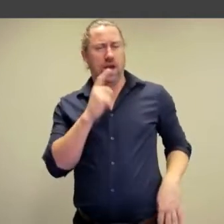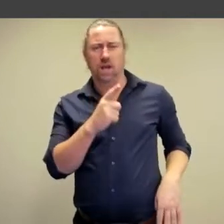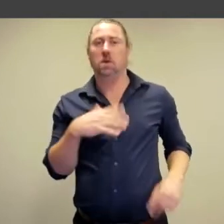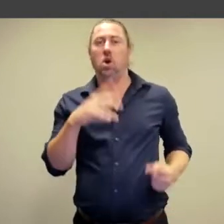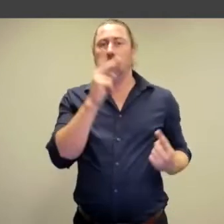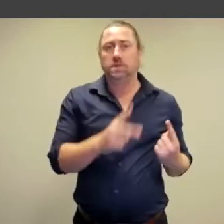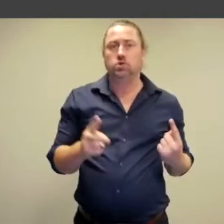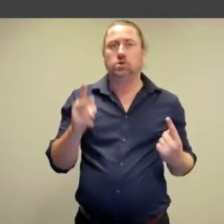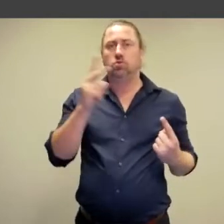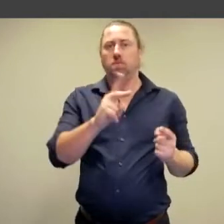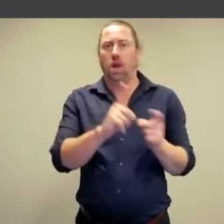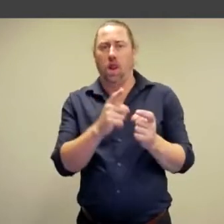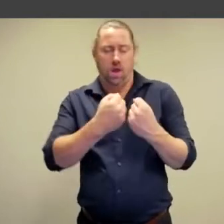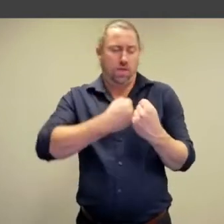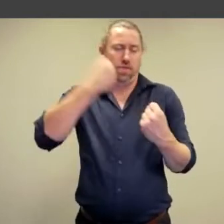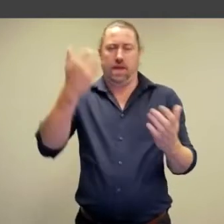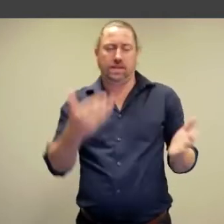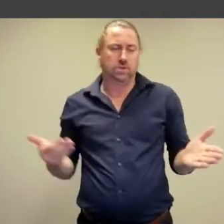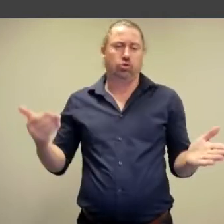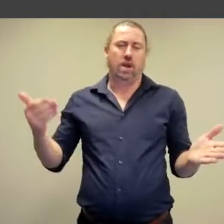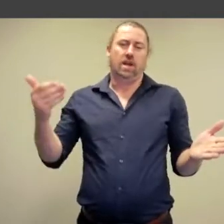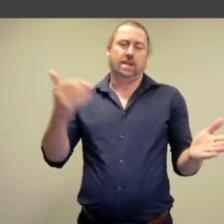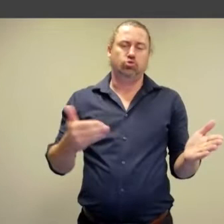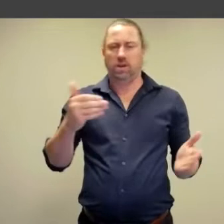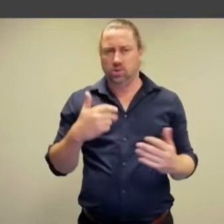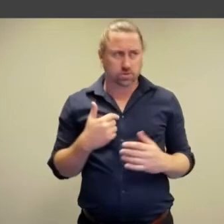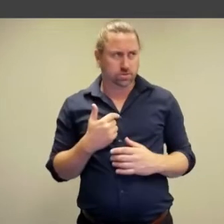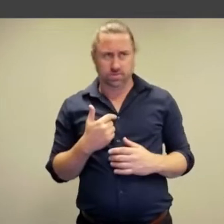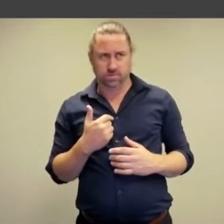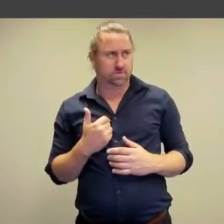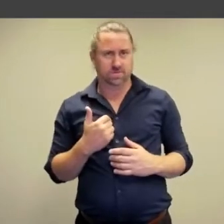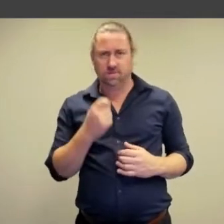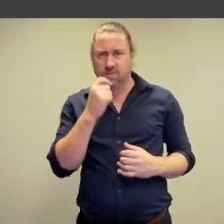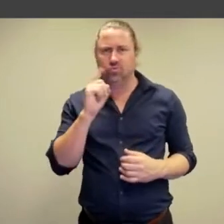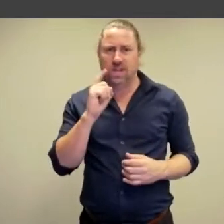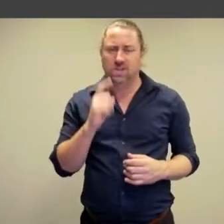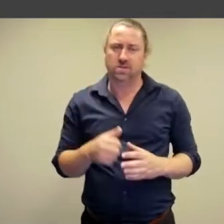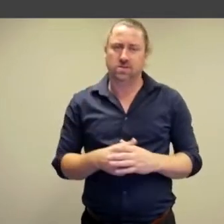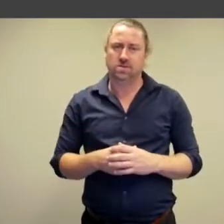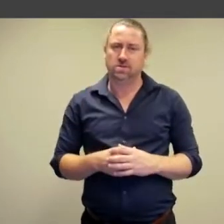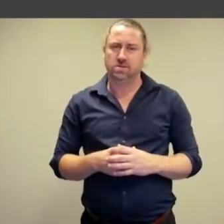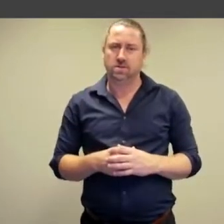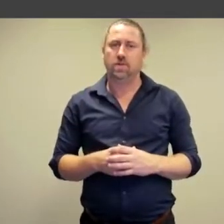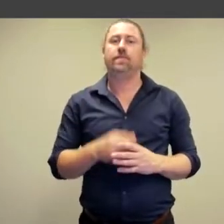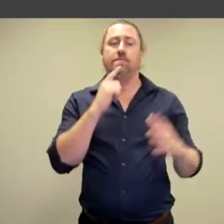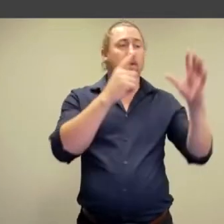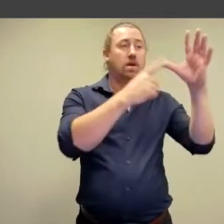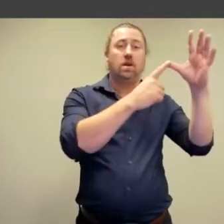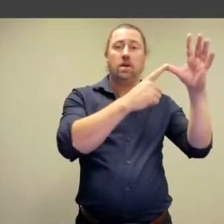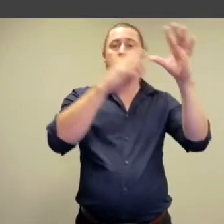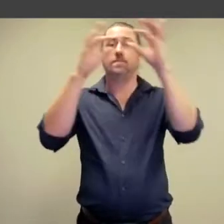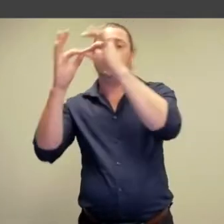and exaggeration and most importantly